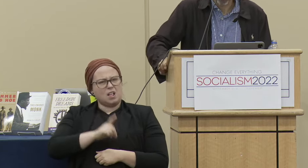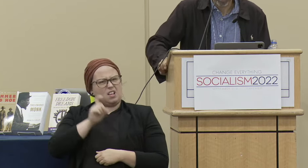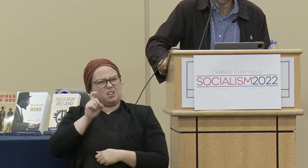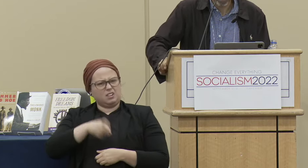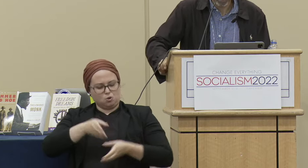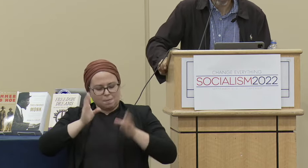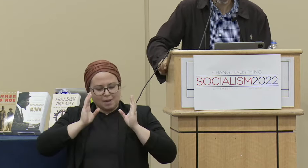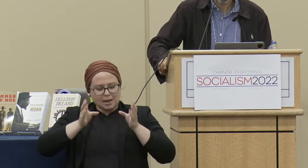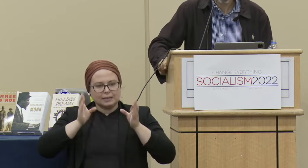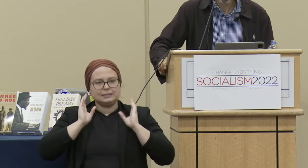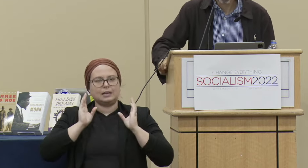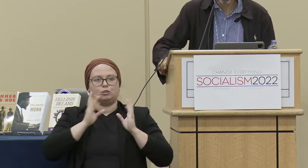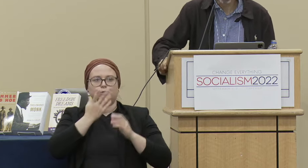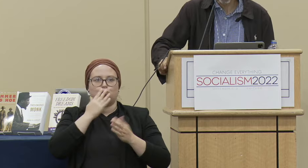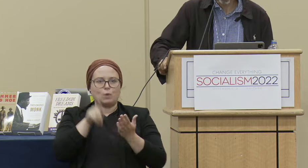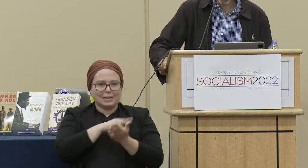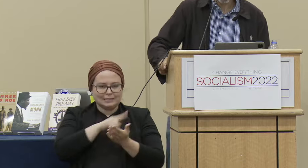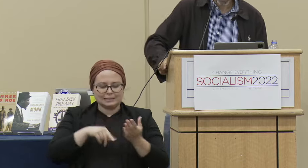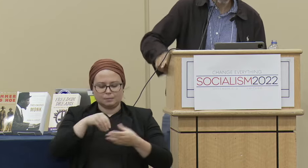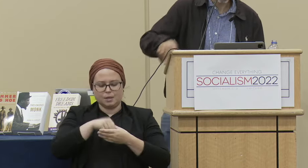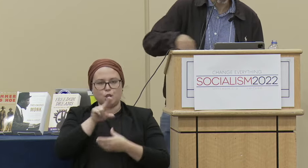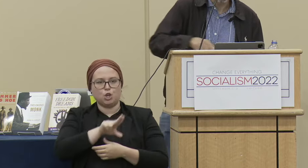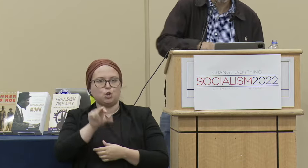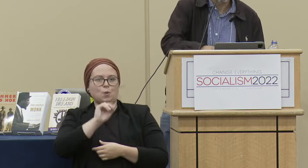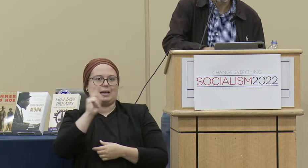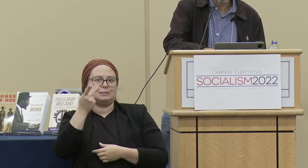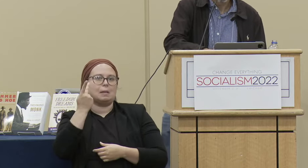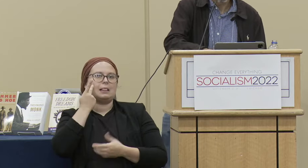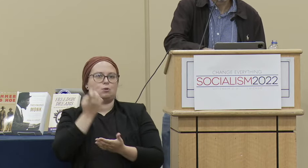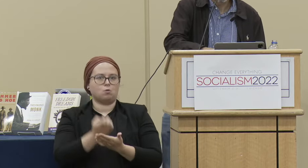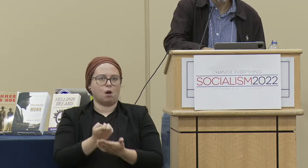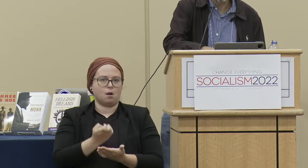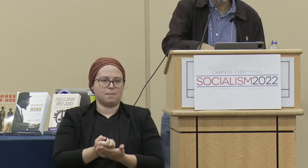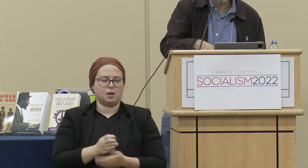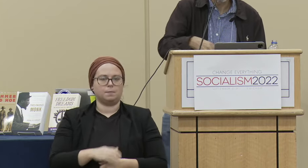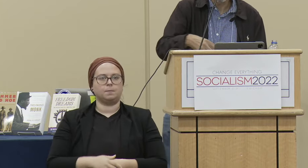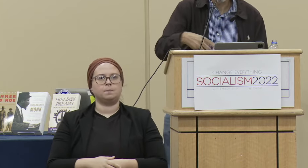It ought to compel us to pay attention to the centrality of racism in the U.S. political economy, because one of the